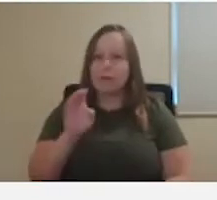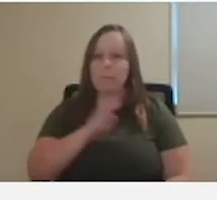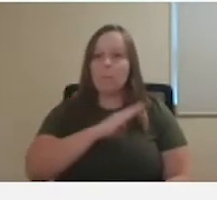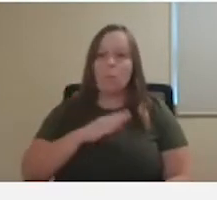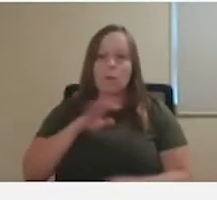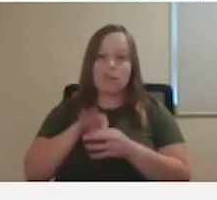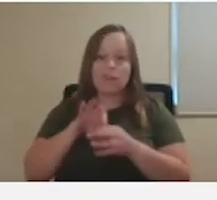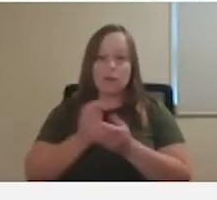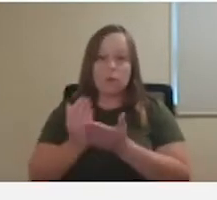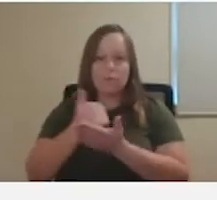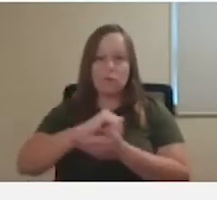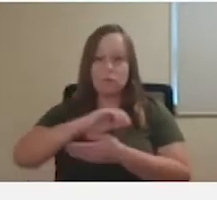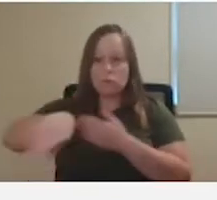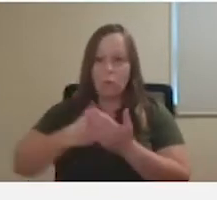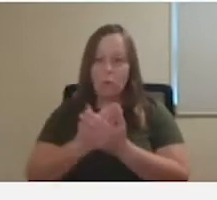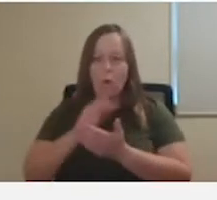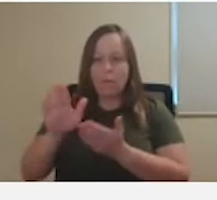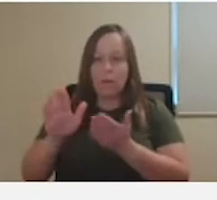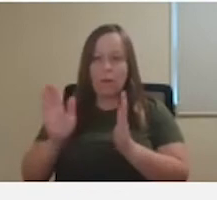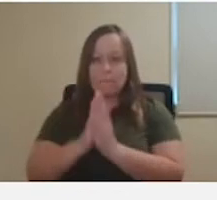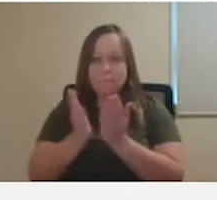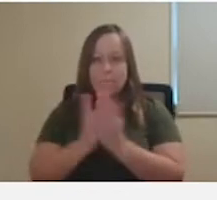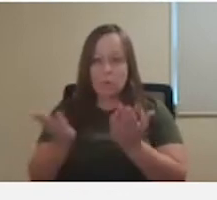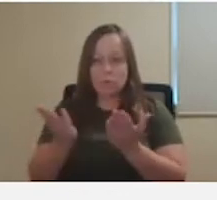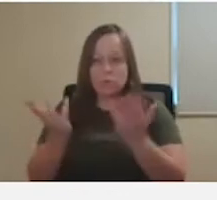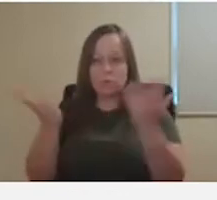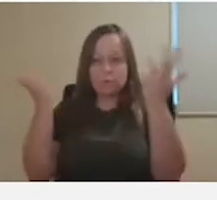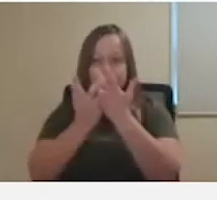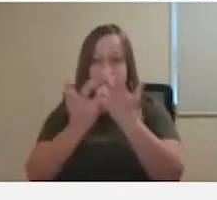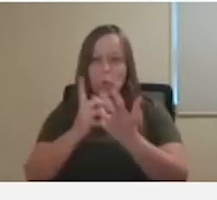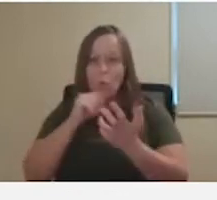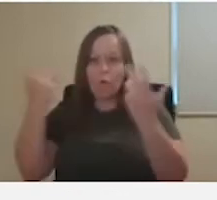reviews all of their poll books to see who went to the polls